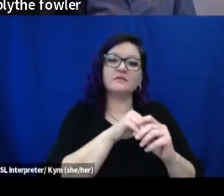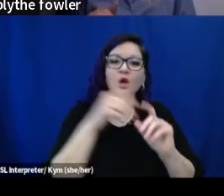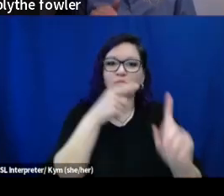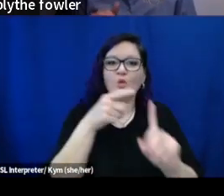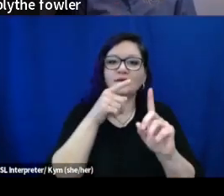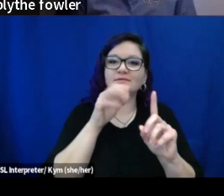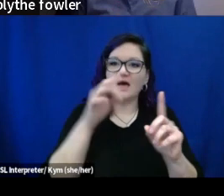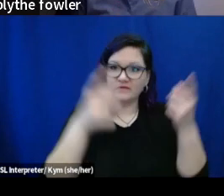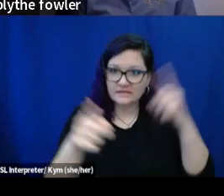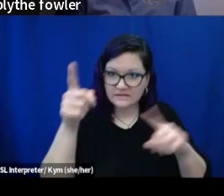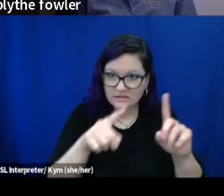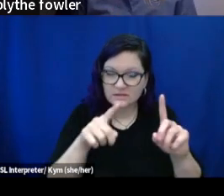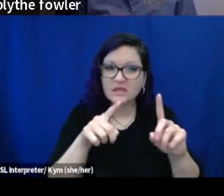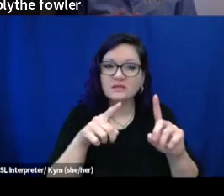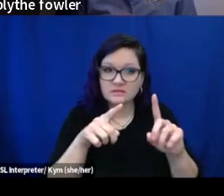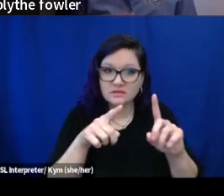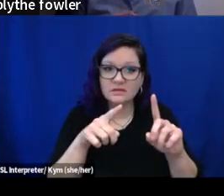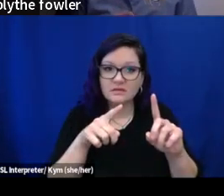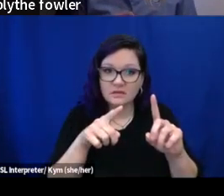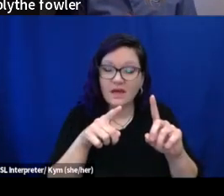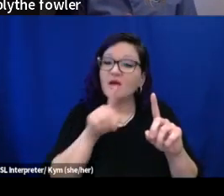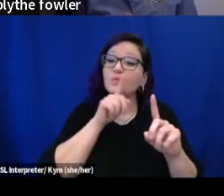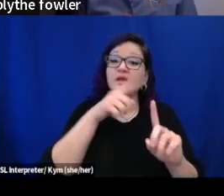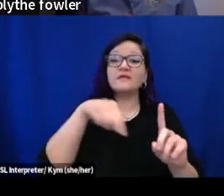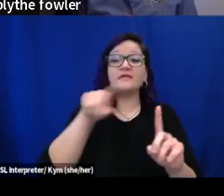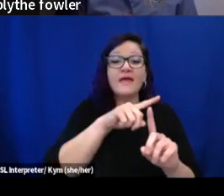and they elaborate what was published in "Light Our Way"-